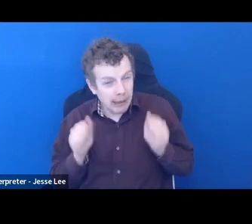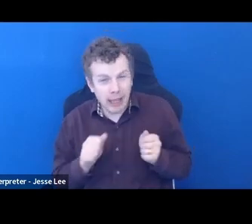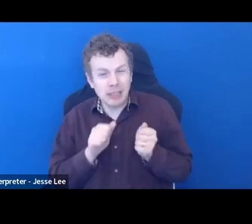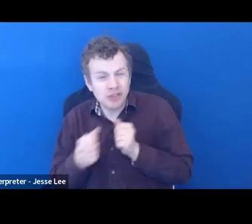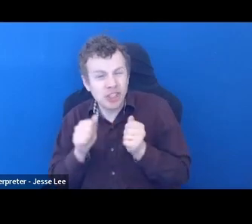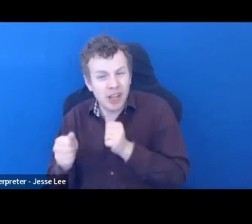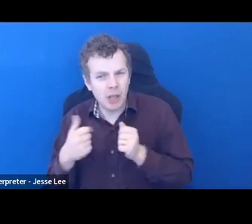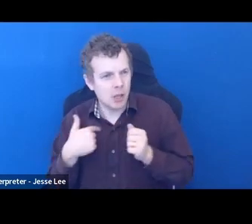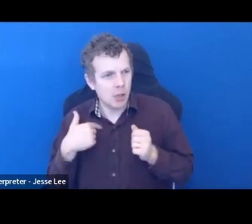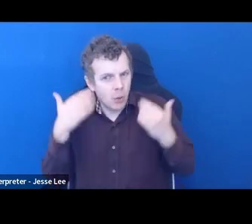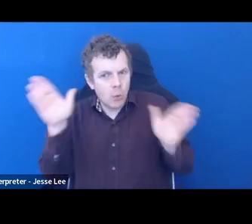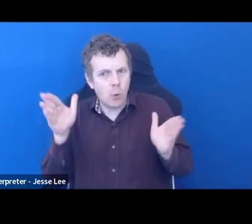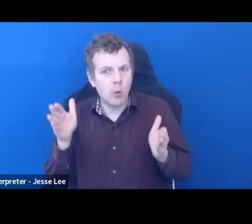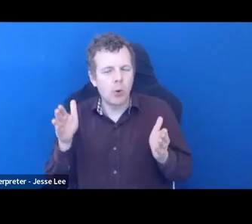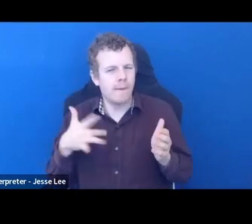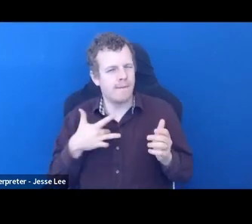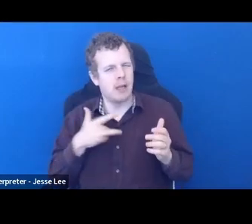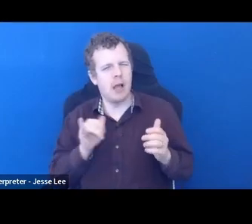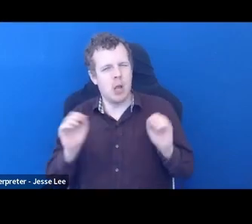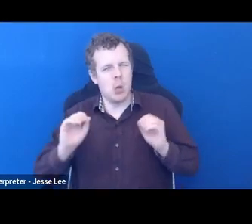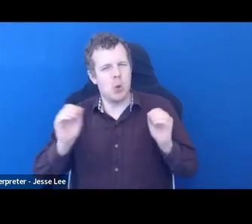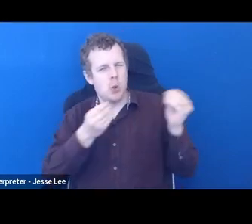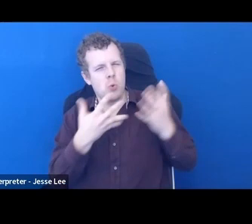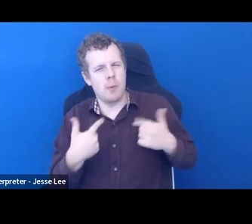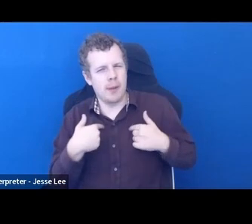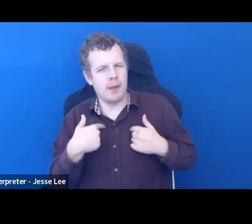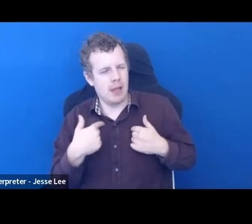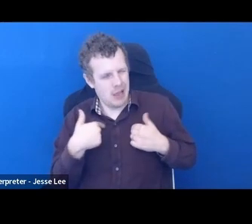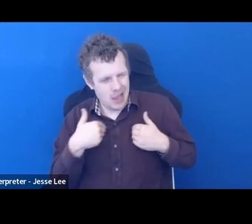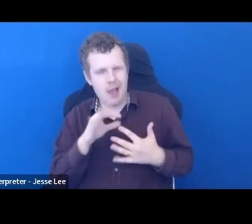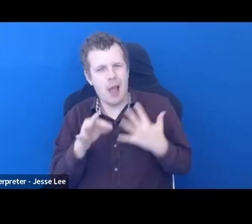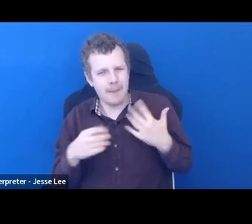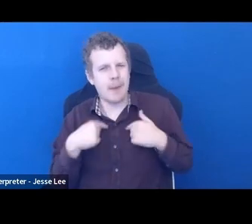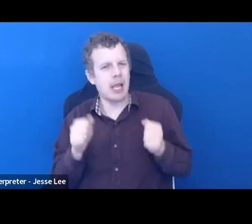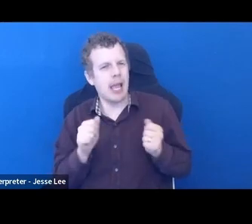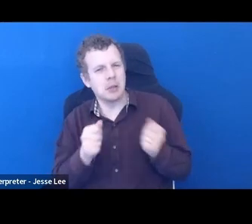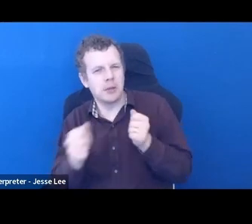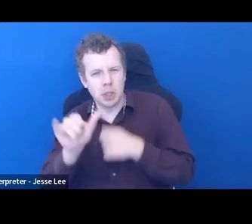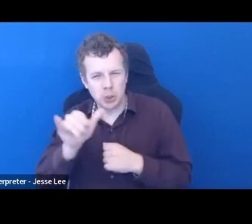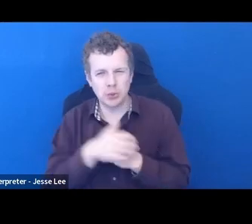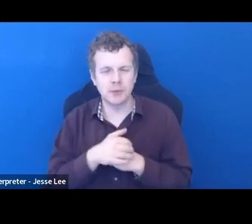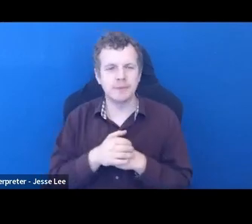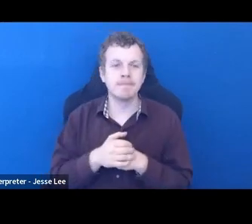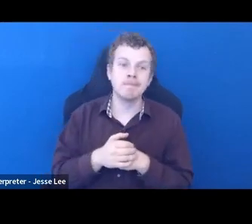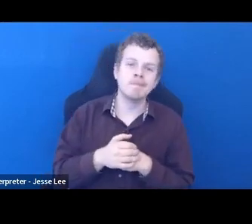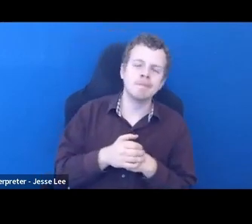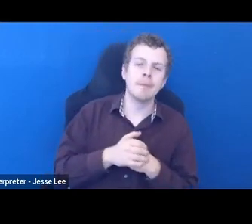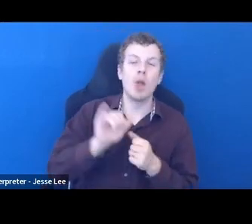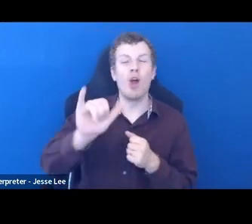This also touches on considering the ethical implications of our practice.